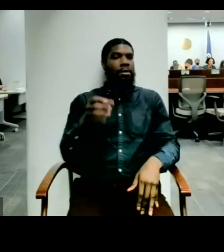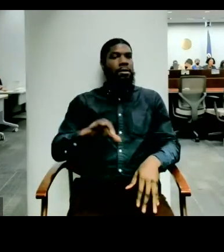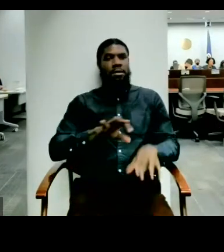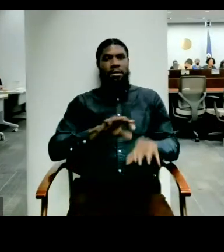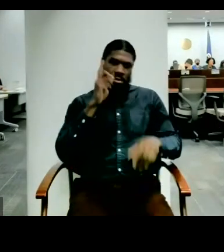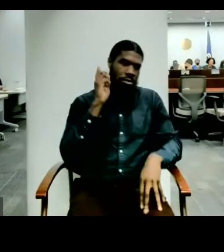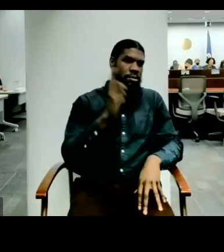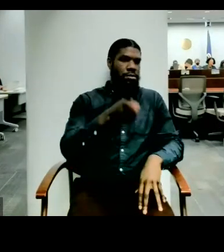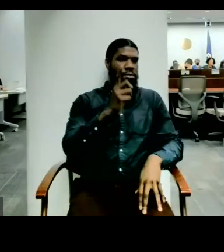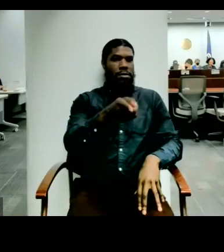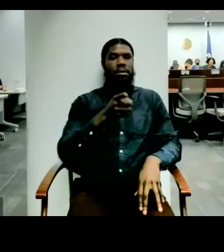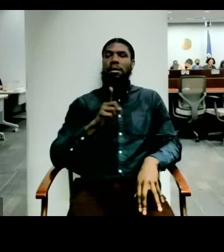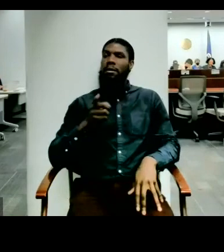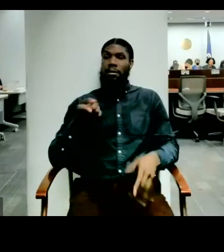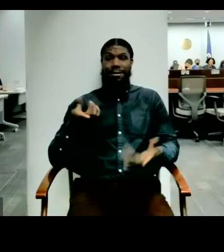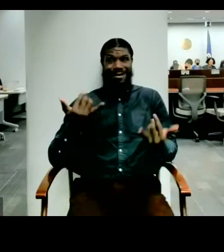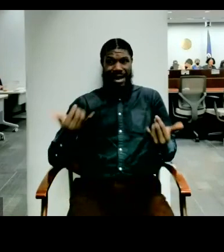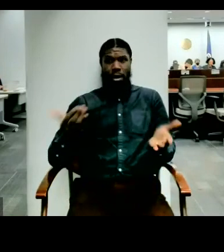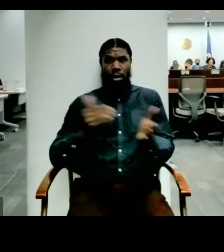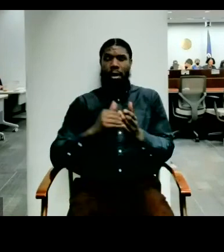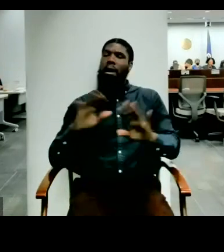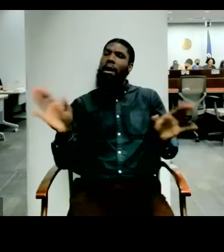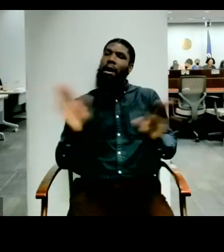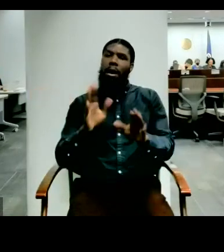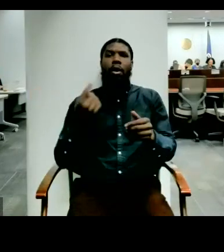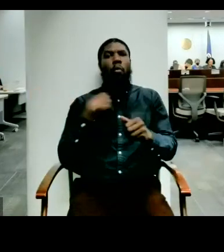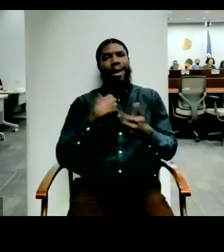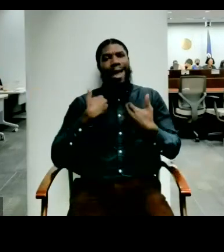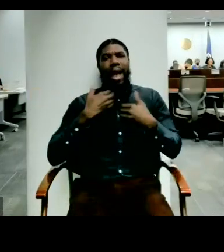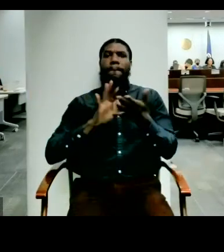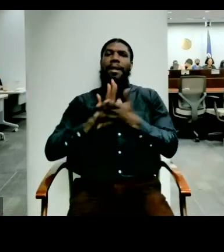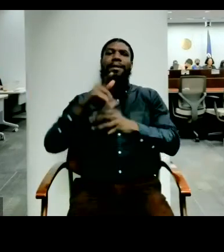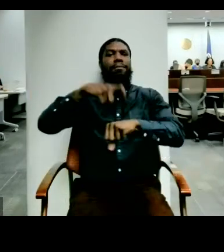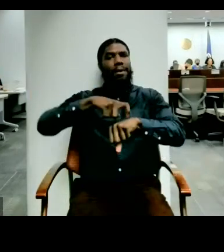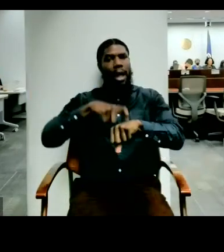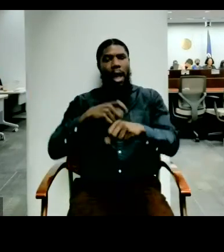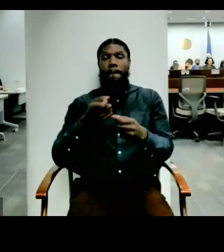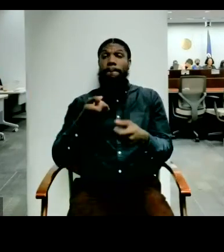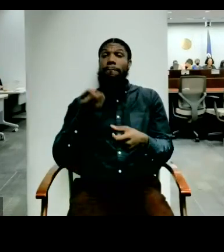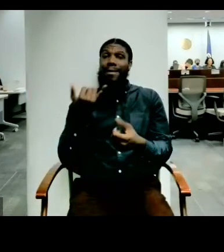We have the gift of time, let's be thoughtful and do something that is going to be effective.